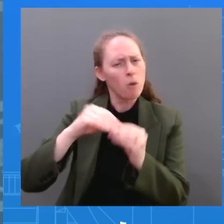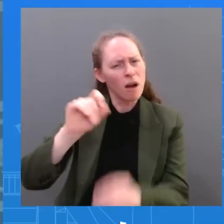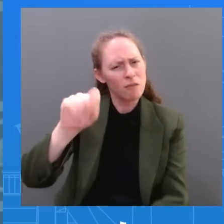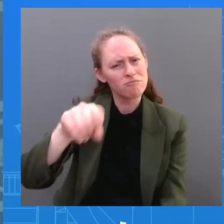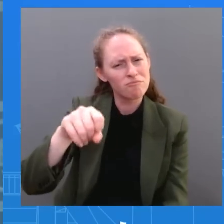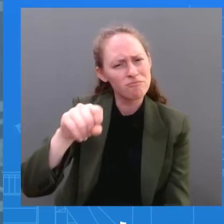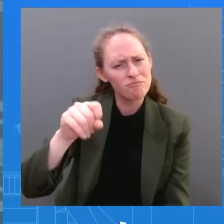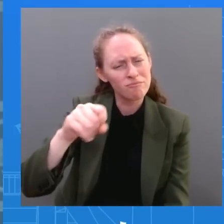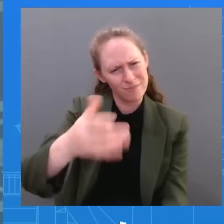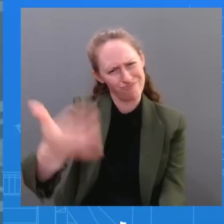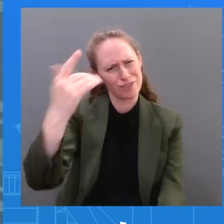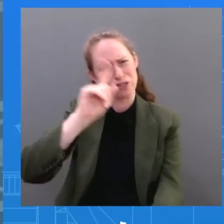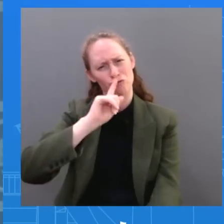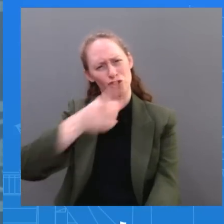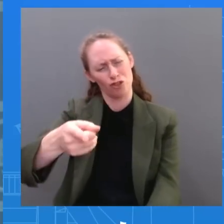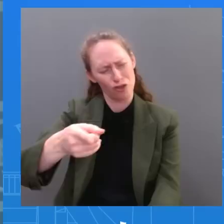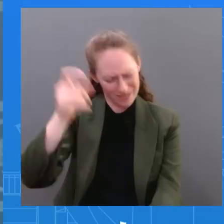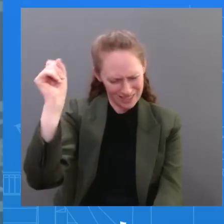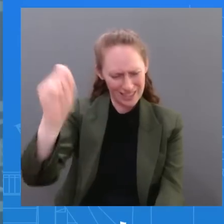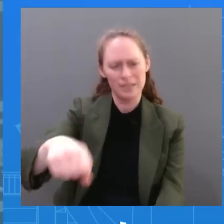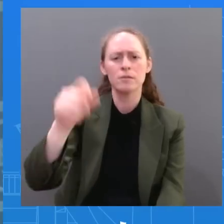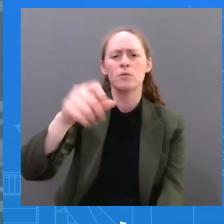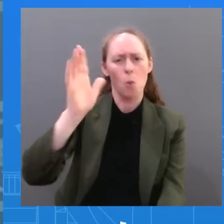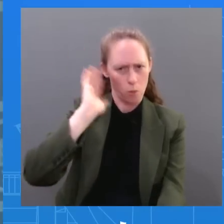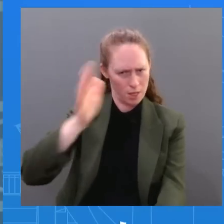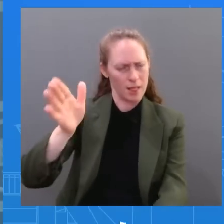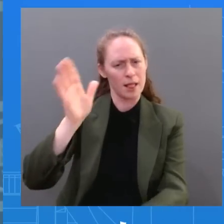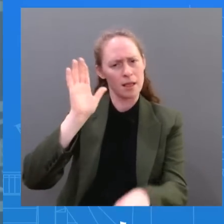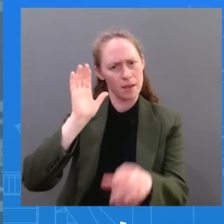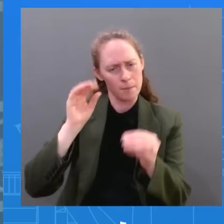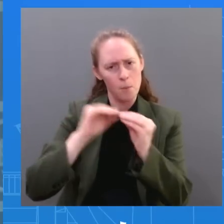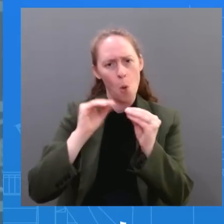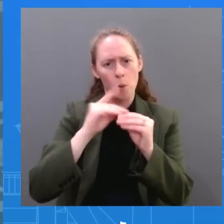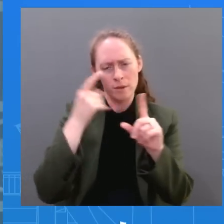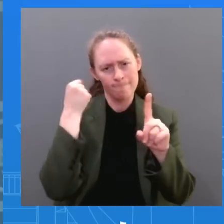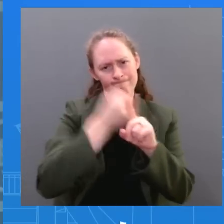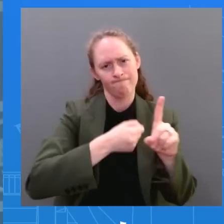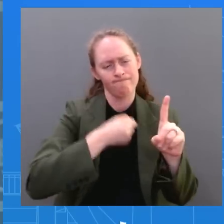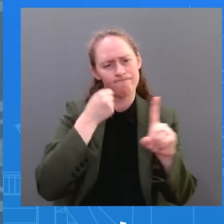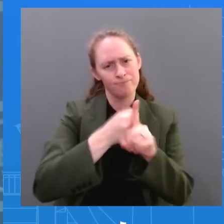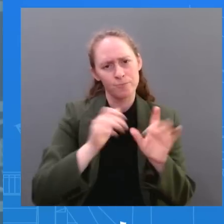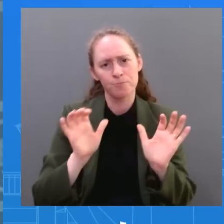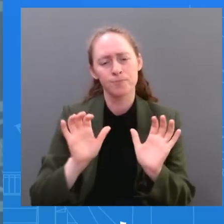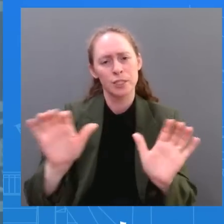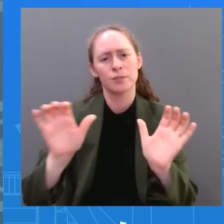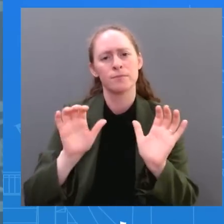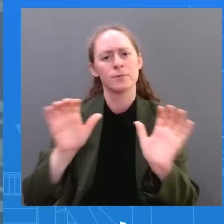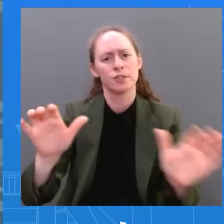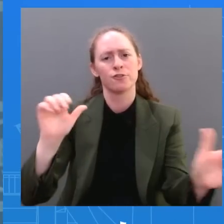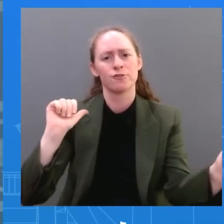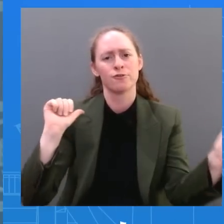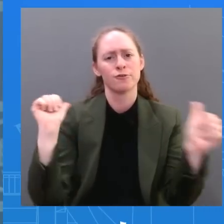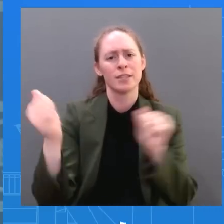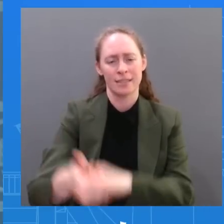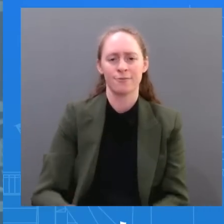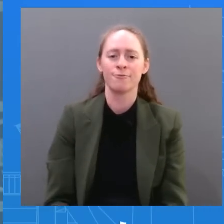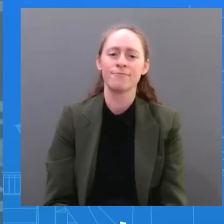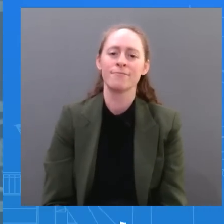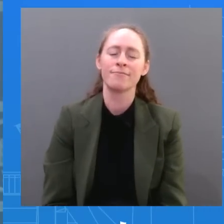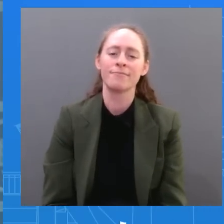This is also a president, in his first year of office, has had more executive actions on gun reform, on fighting gun violence